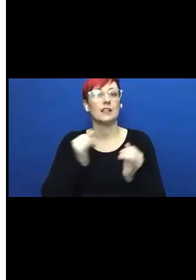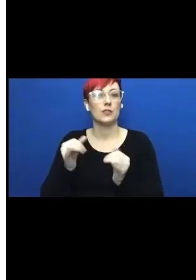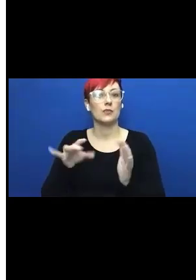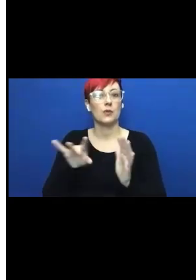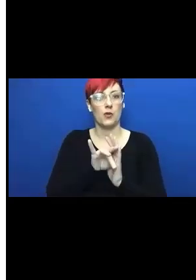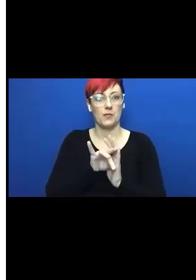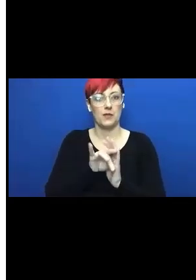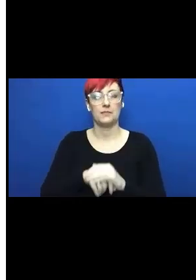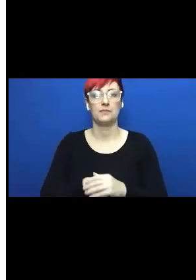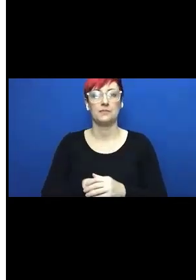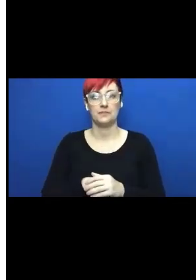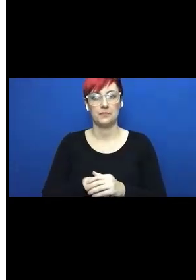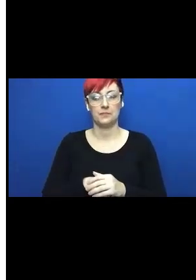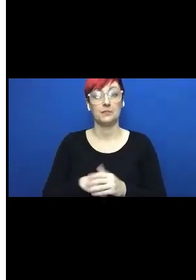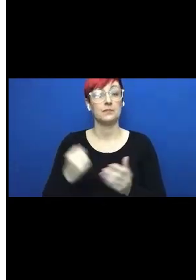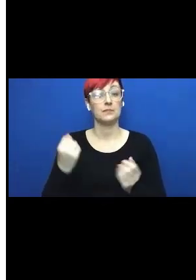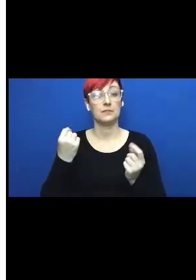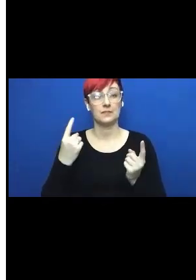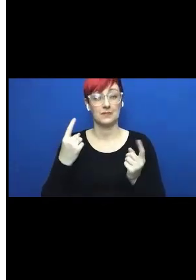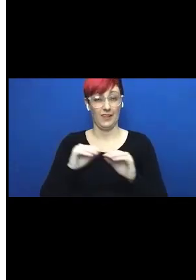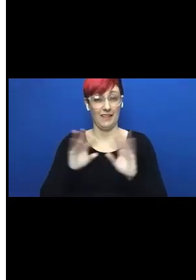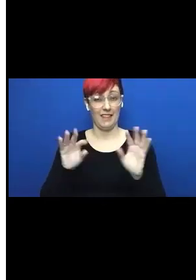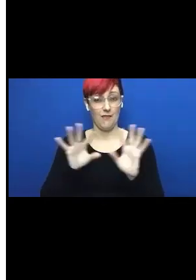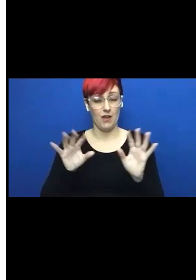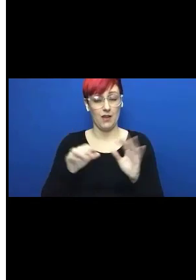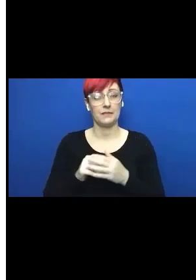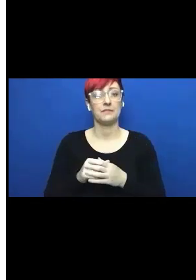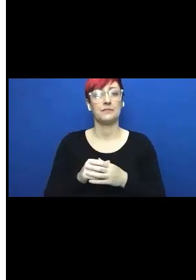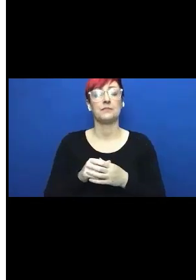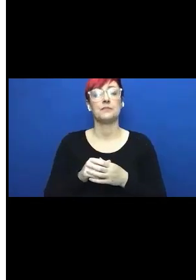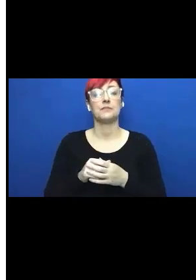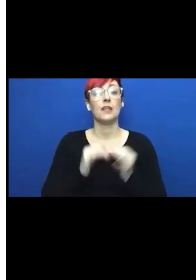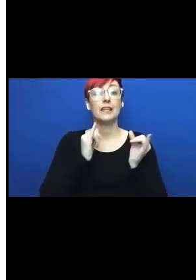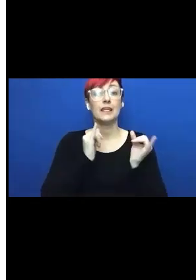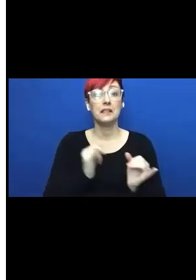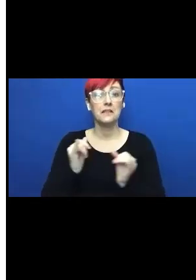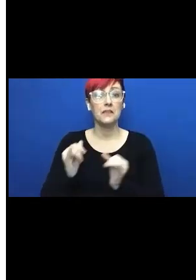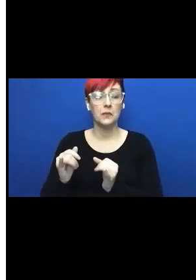And what we want to make sure of is that individuals that .. .